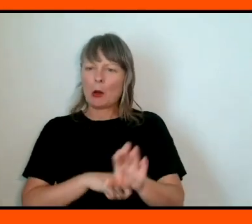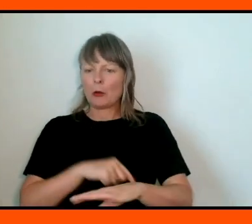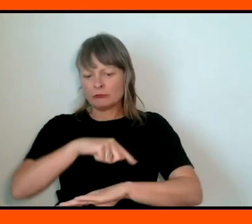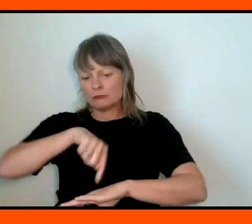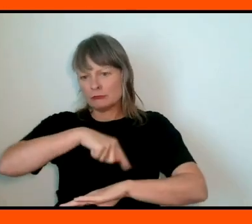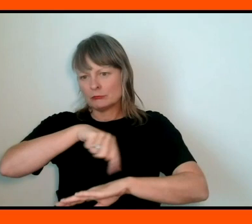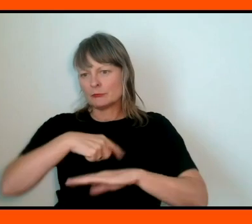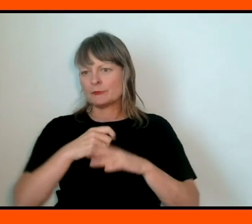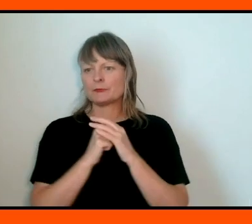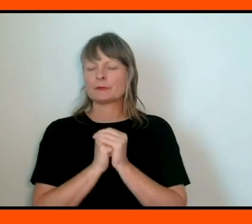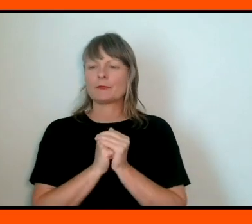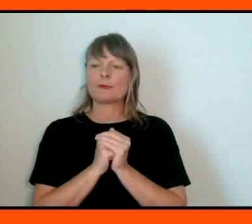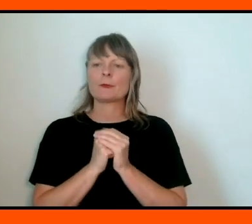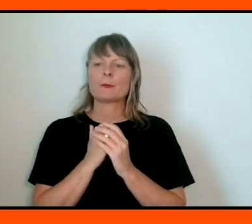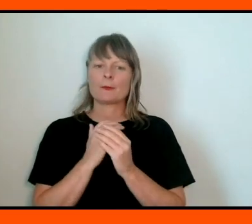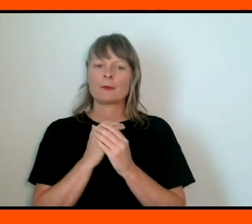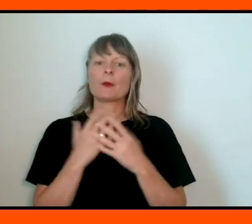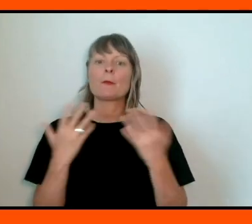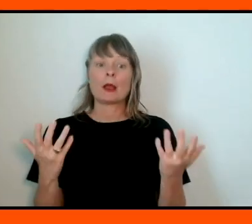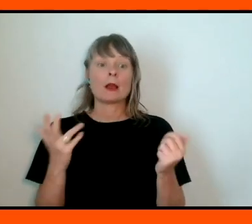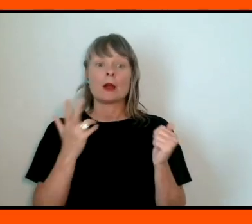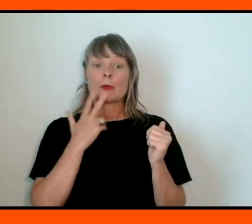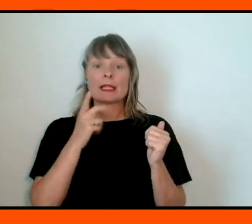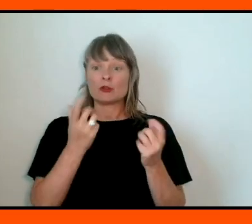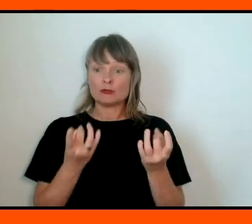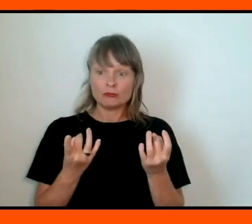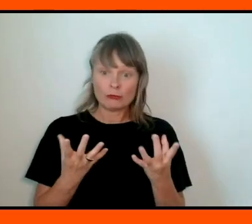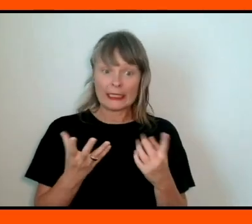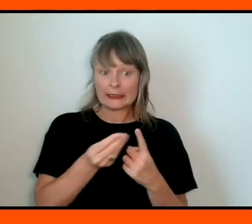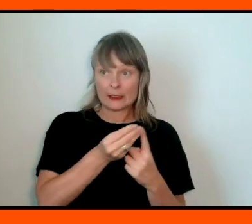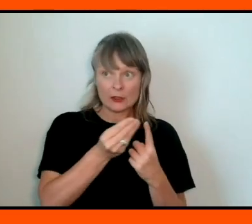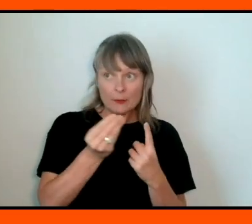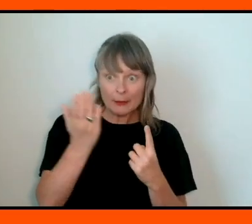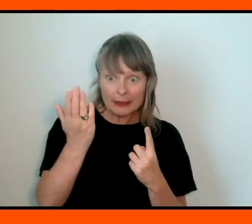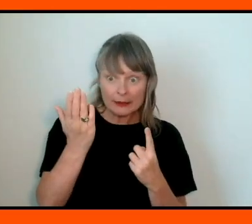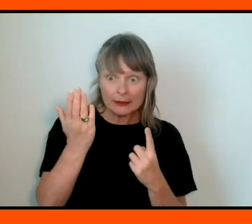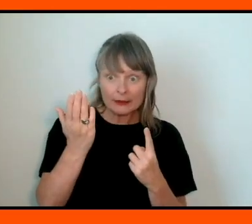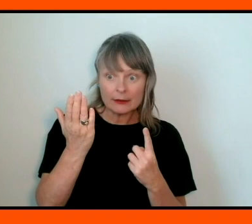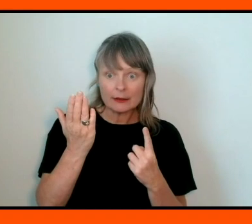When you are at that point of putting your submission in just make sure you’ve got those use cases